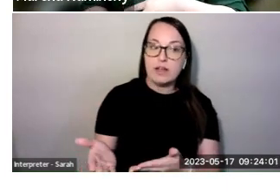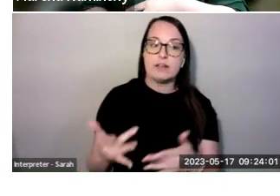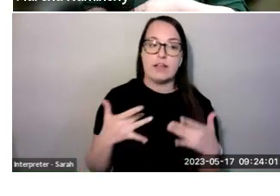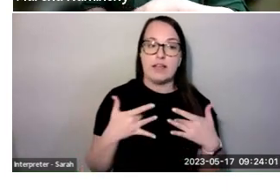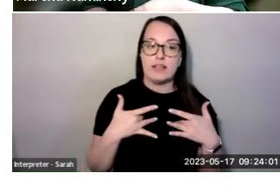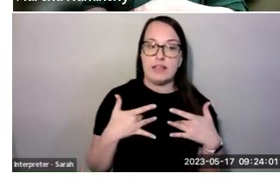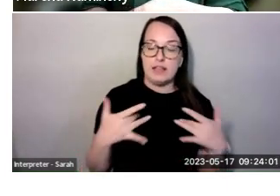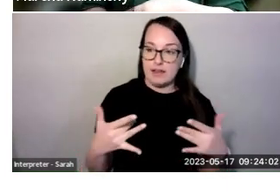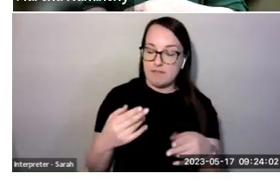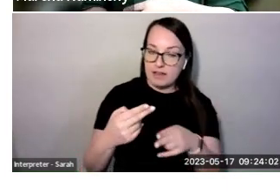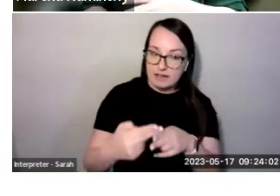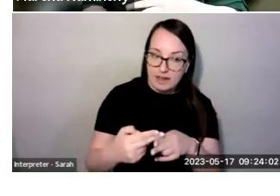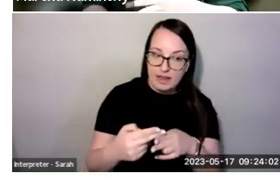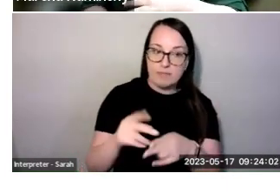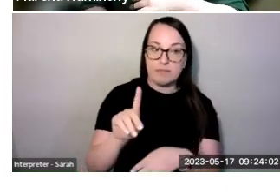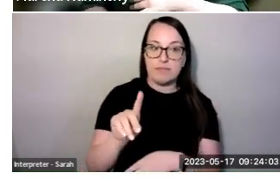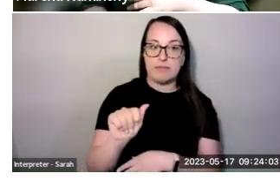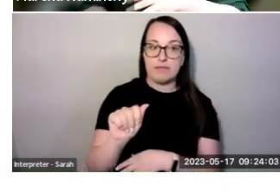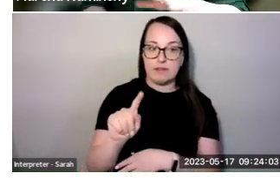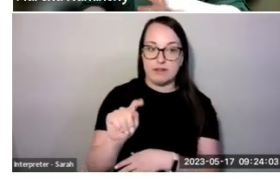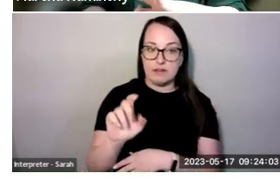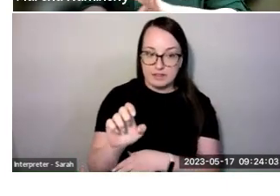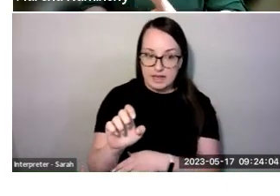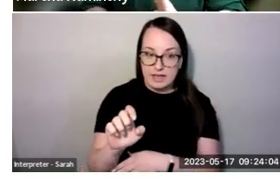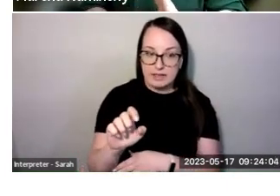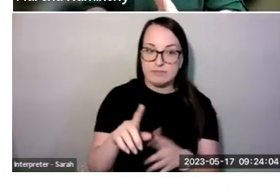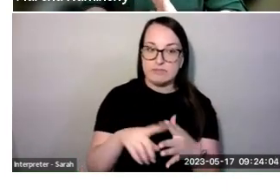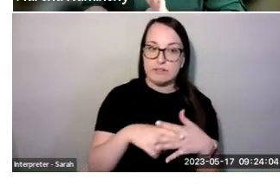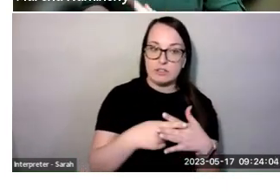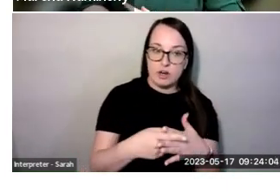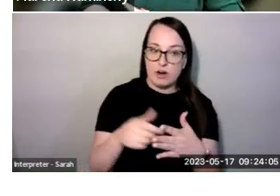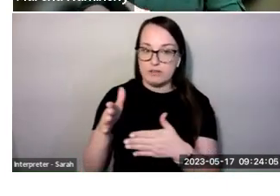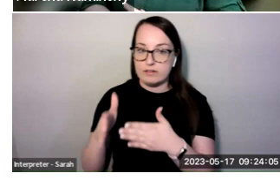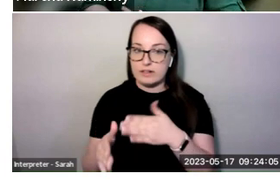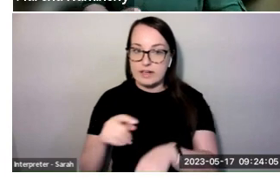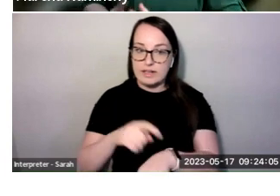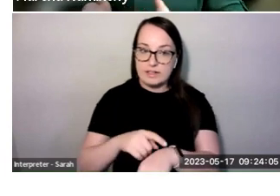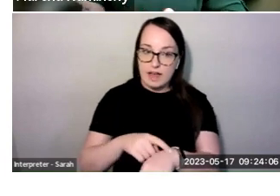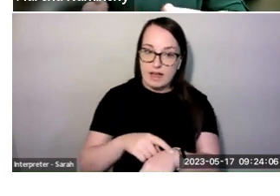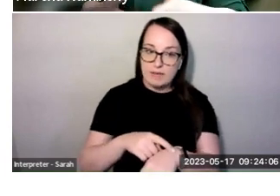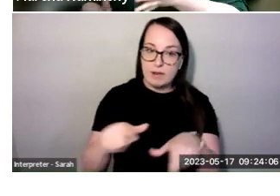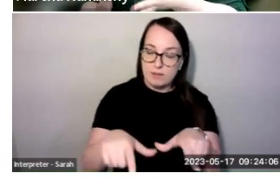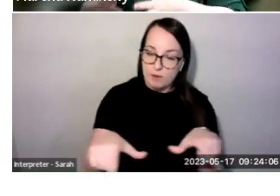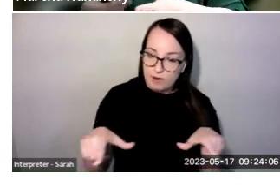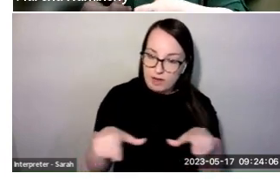When I say "be prepared," I mean be ready to provide an event name, day of